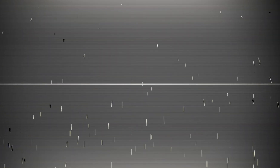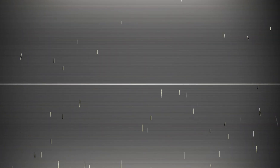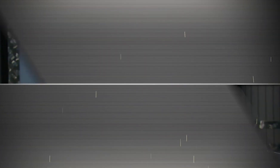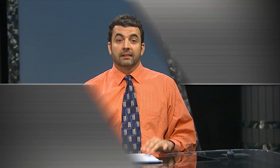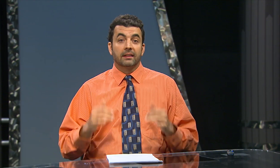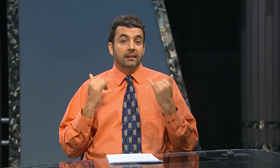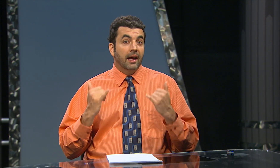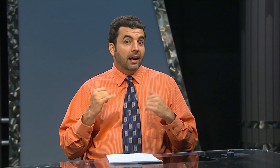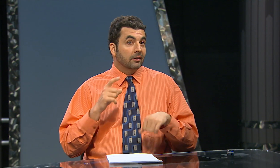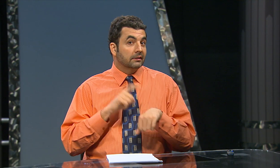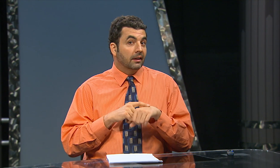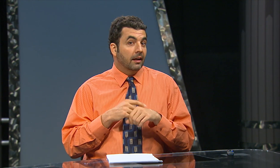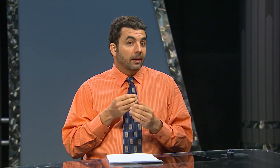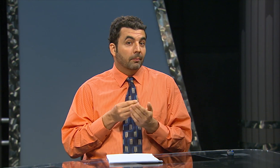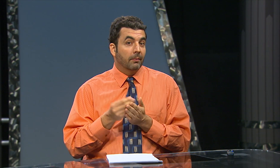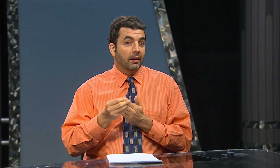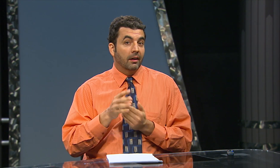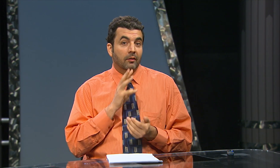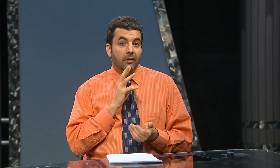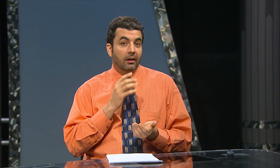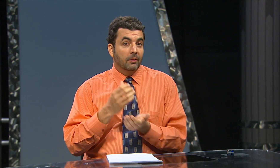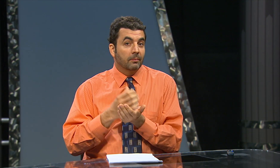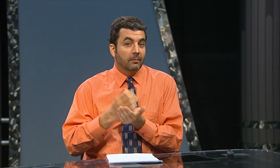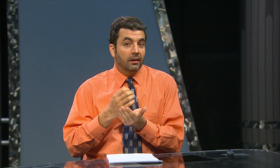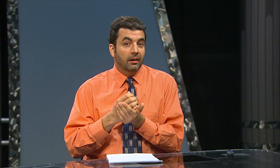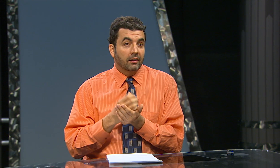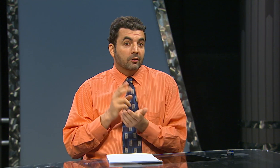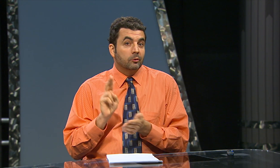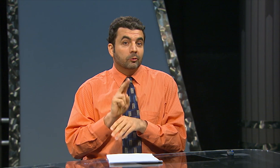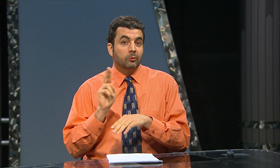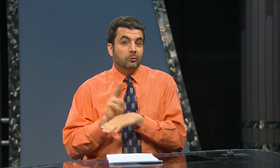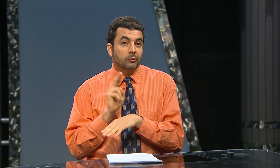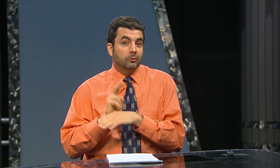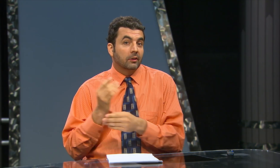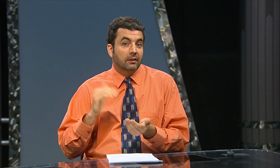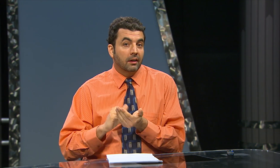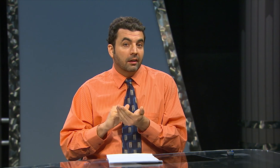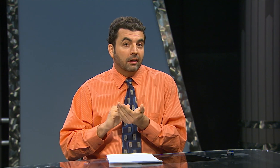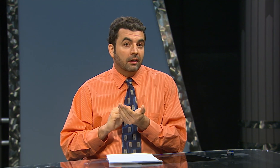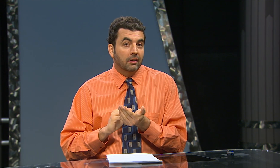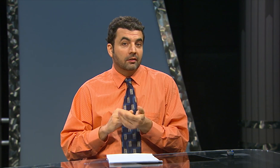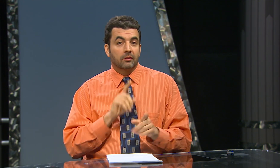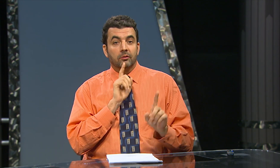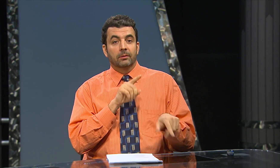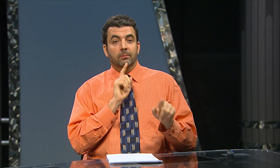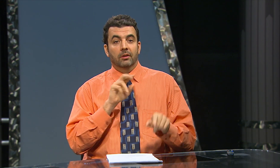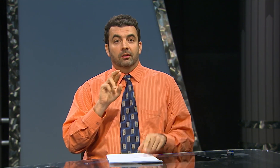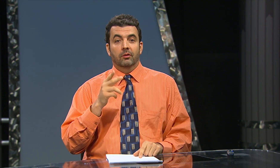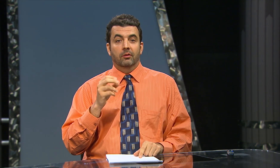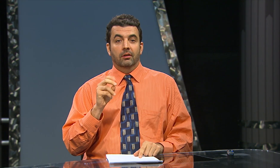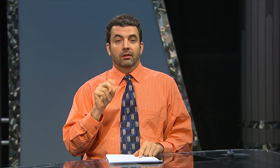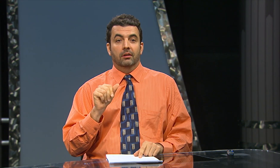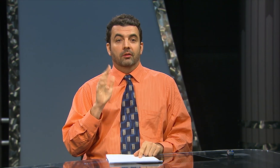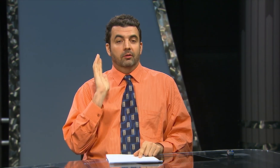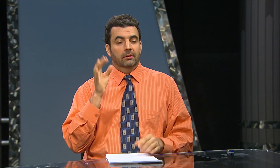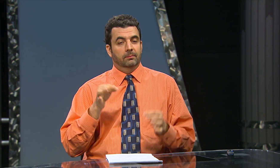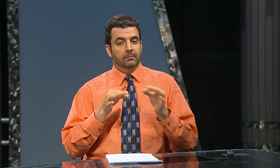IT MIGHT BE TIME TO INVEST IN A REUSABLE WATER BOTTLE. OUR REPORTER, RHONDA MAKOWICHUK WILL